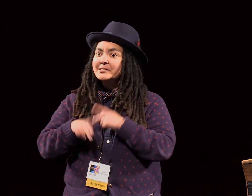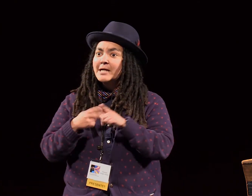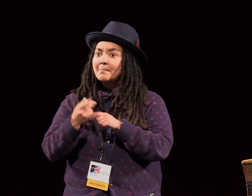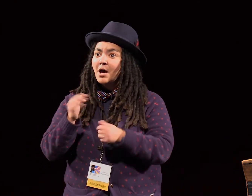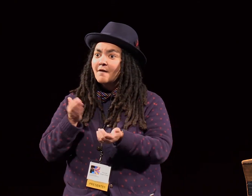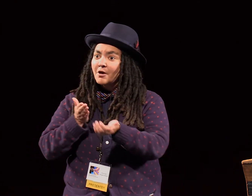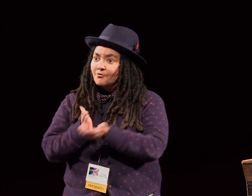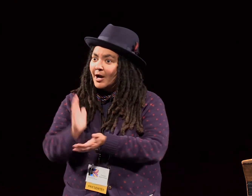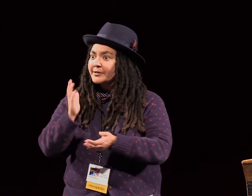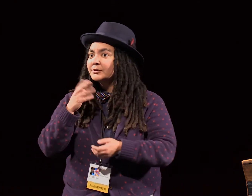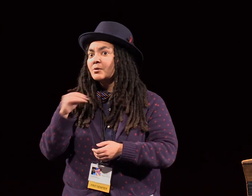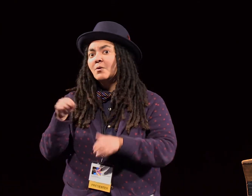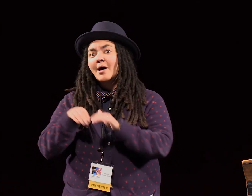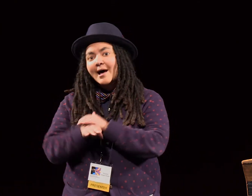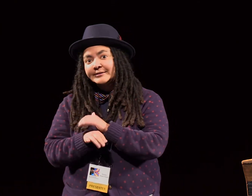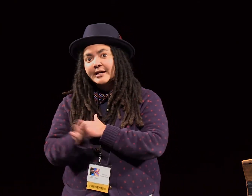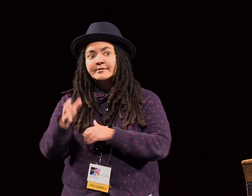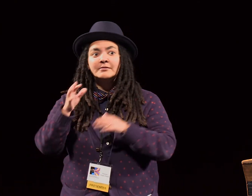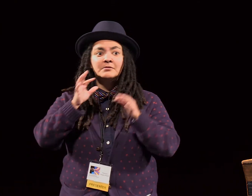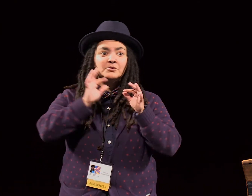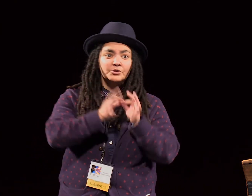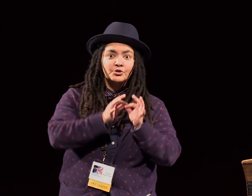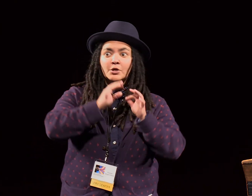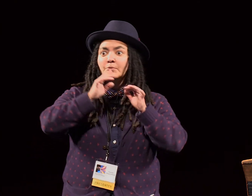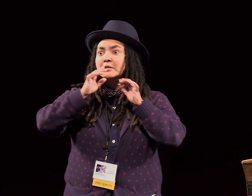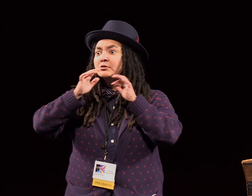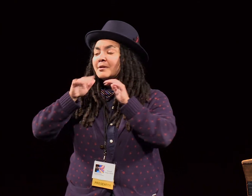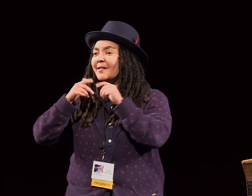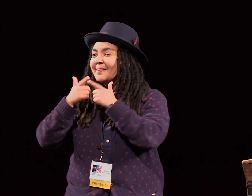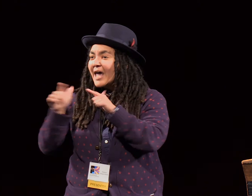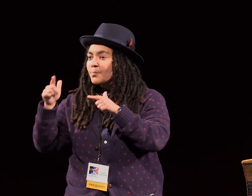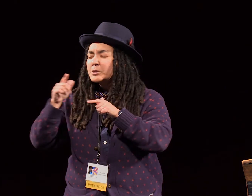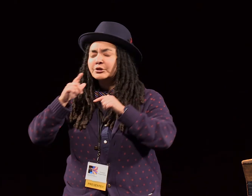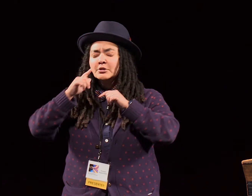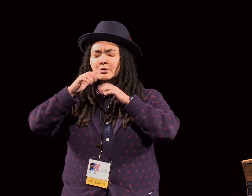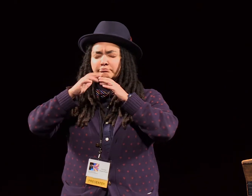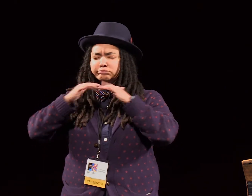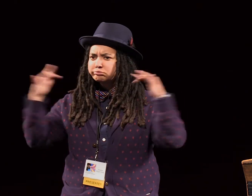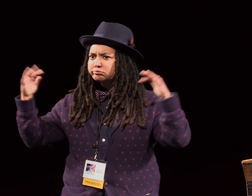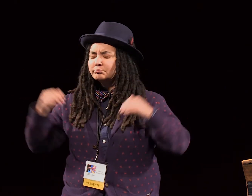So, I had different rights, different access, interpreters, language.